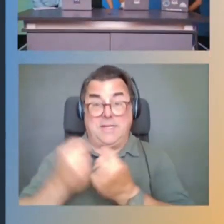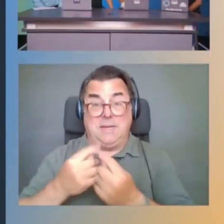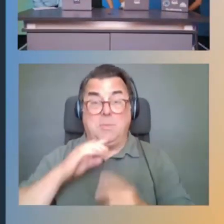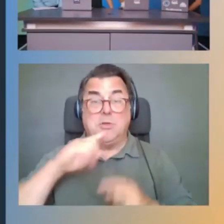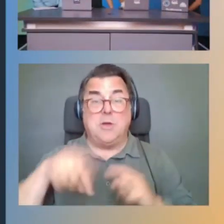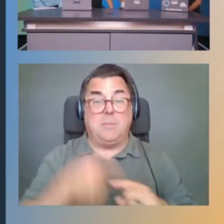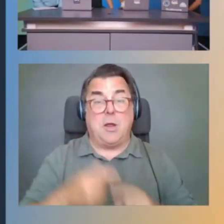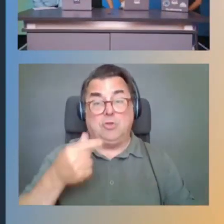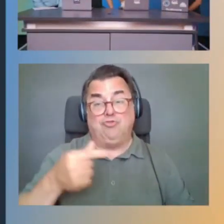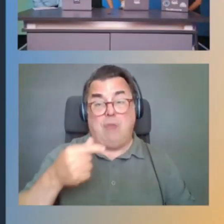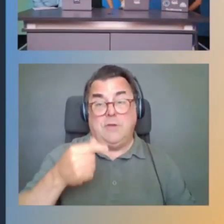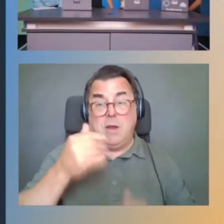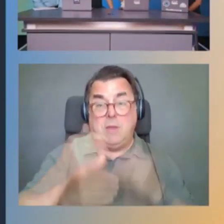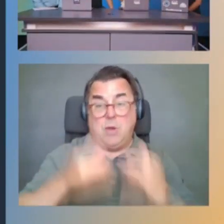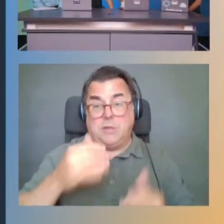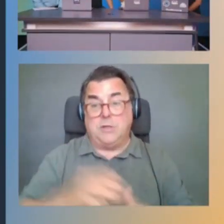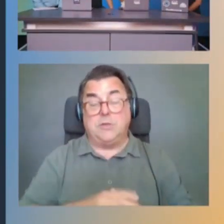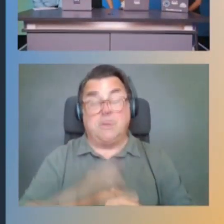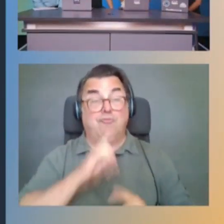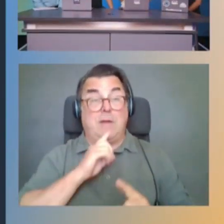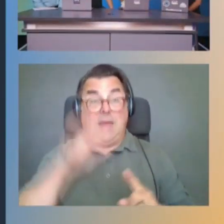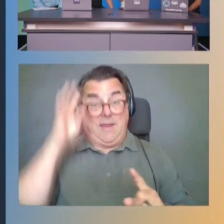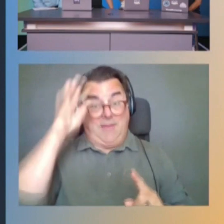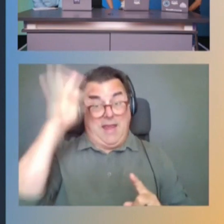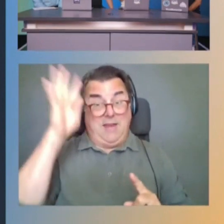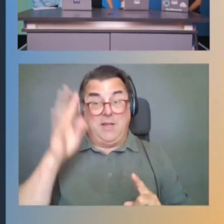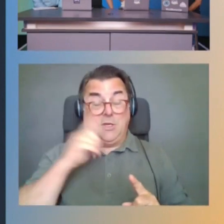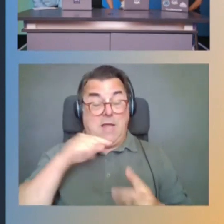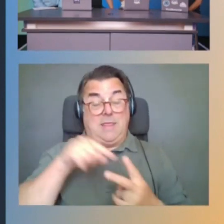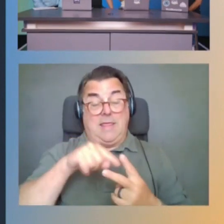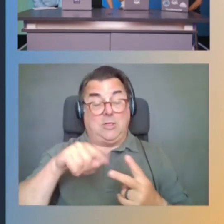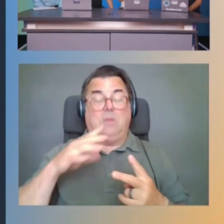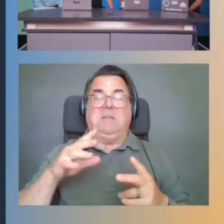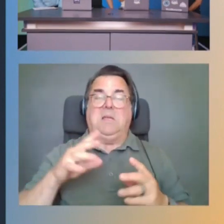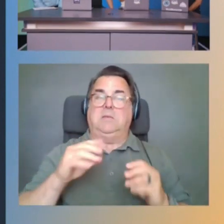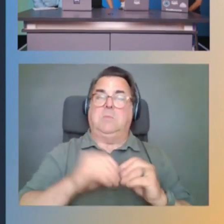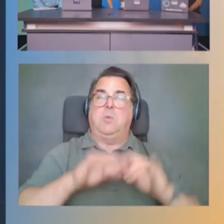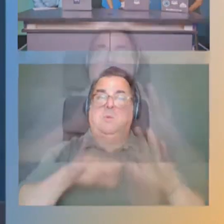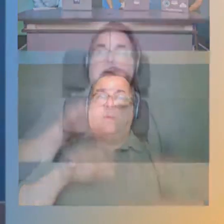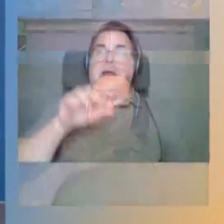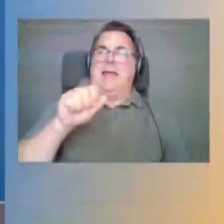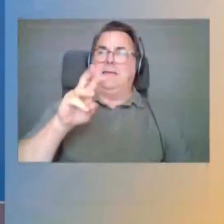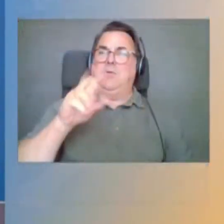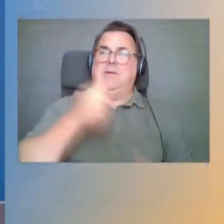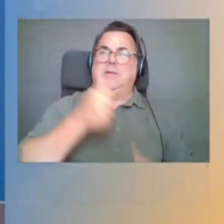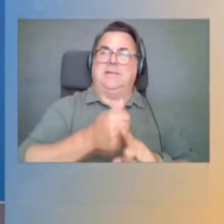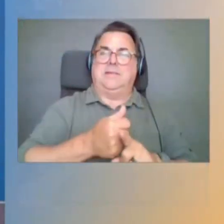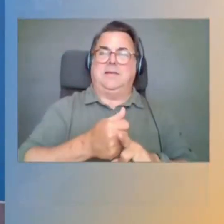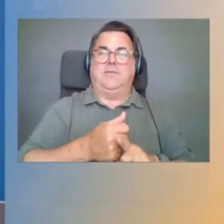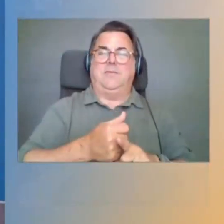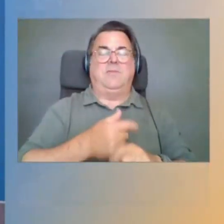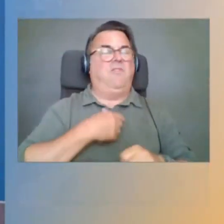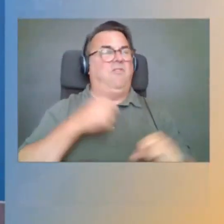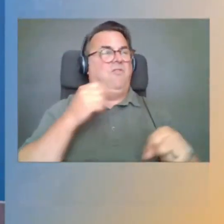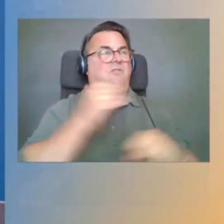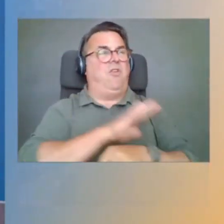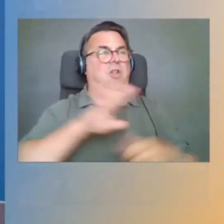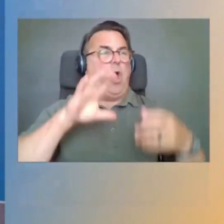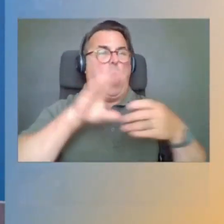but really, the innovation extends well beyond that. AWS has end-to-end ownership of the entire EC2 instance stacks.